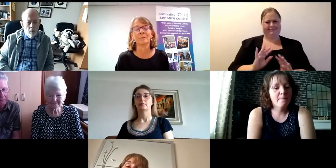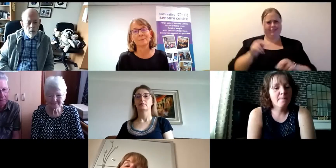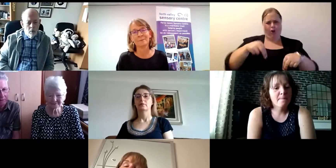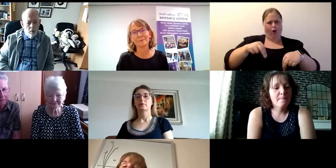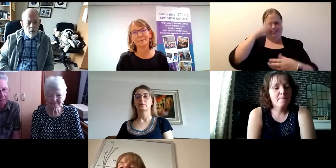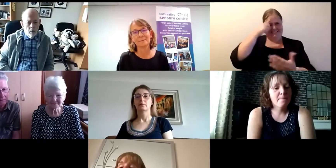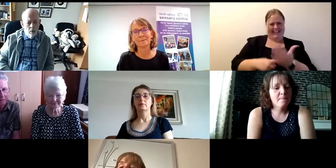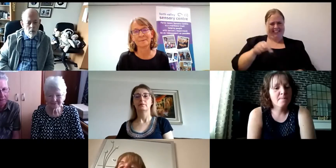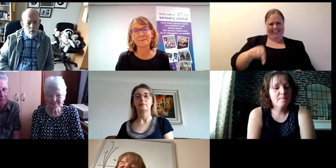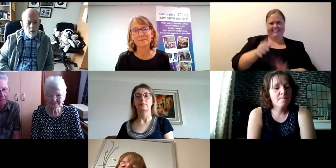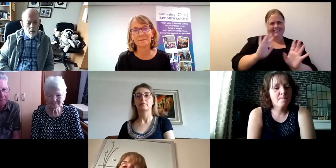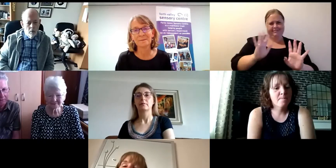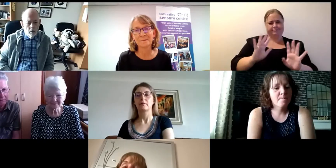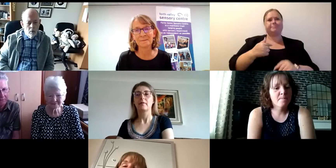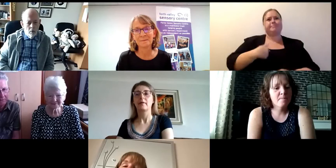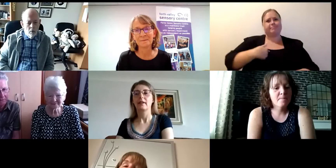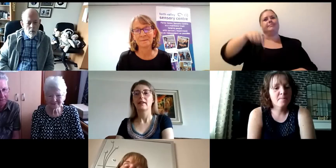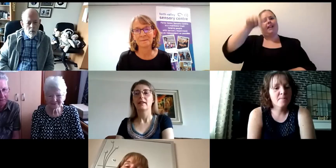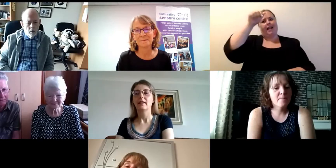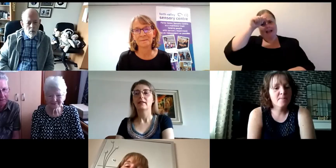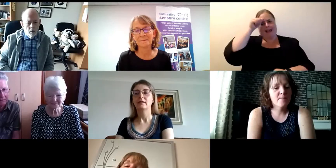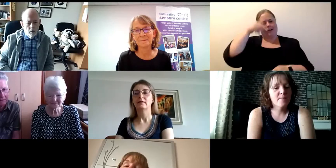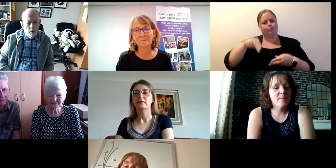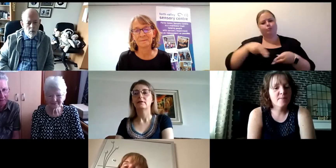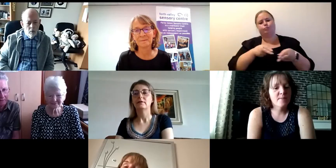to the sensory centre or to the shop or whatever